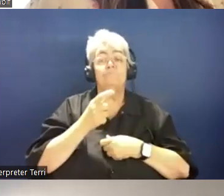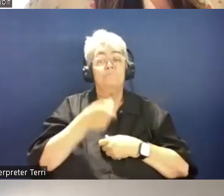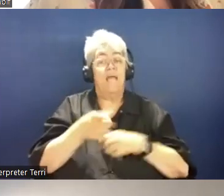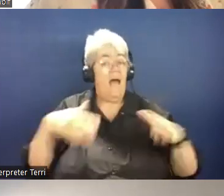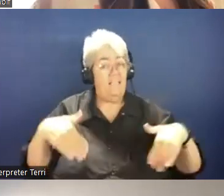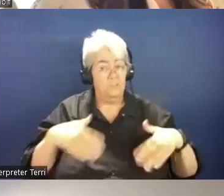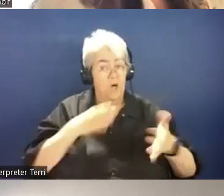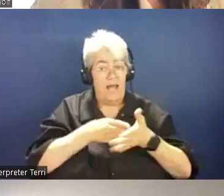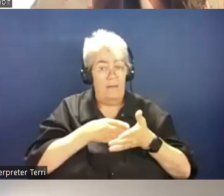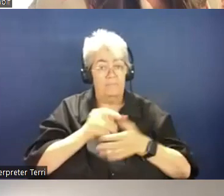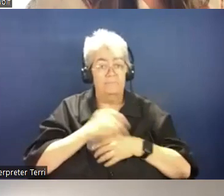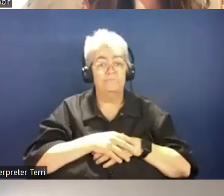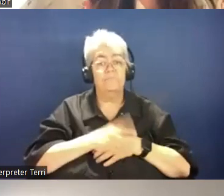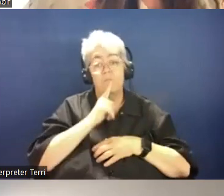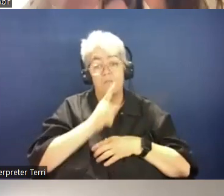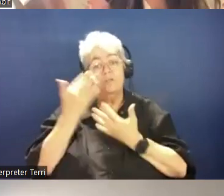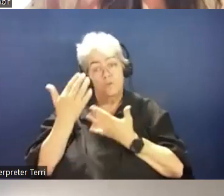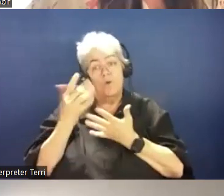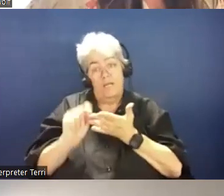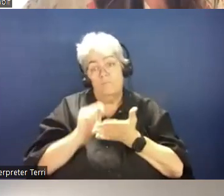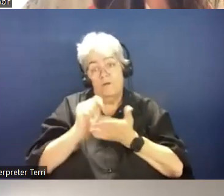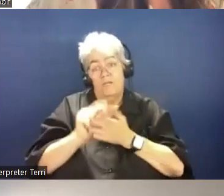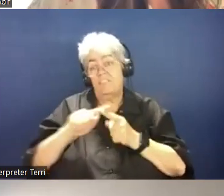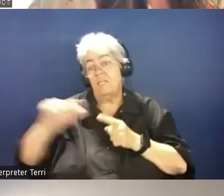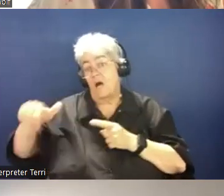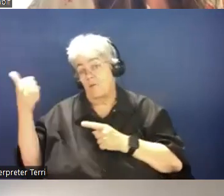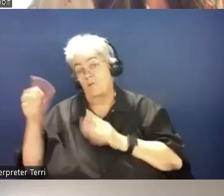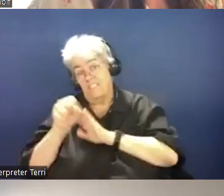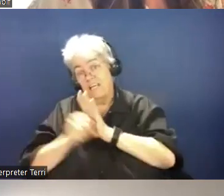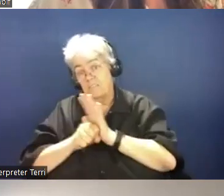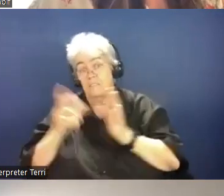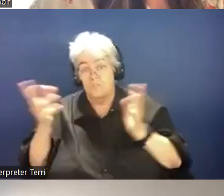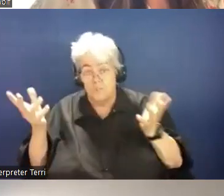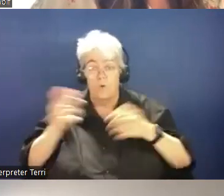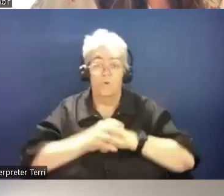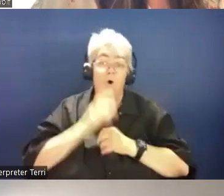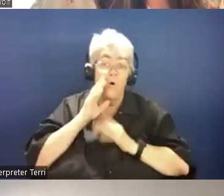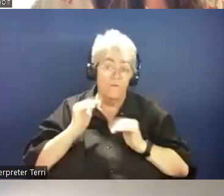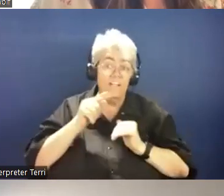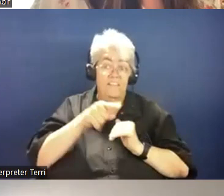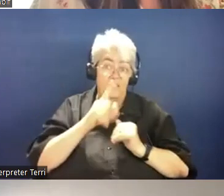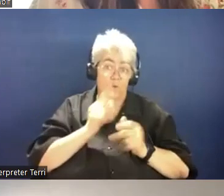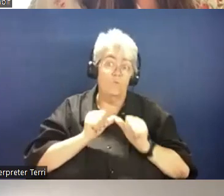However, there are waiting periods in other states. So, hopefully we will see this one hold up. (ReJeania)